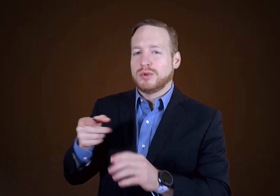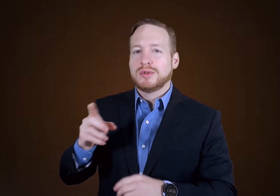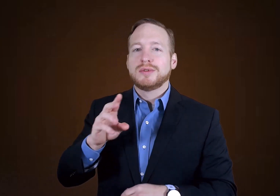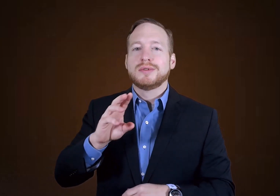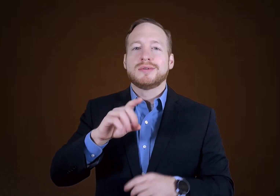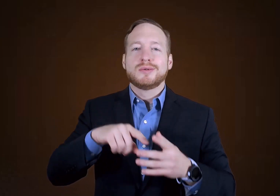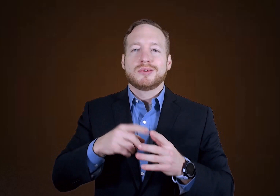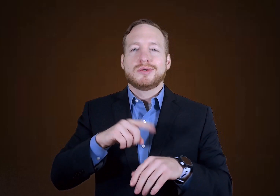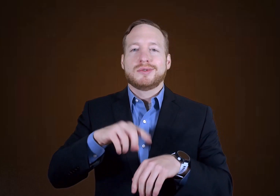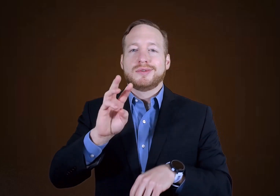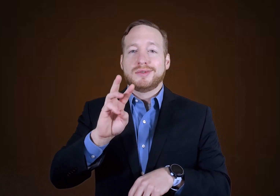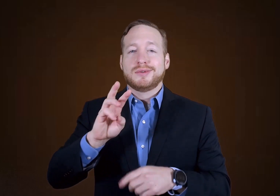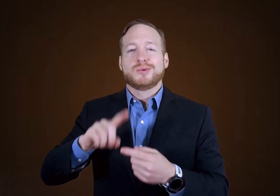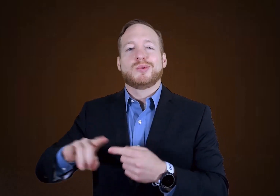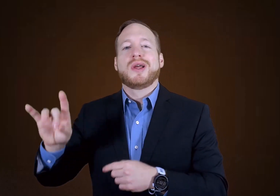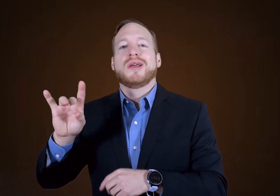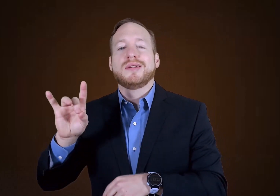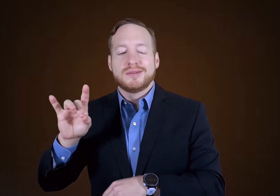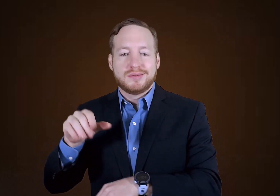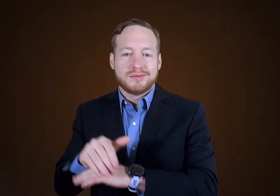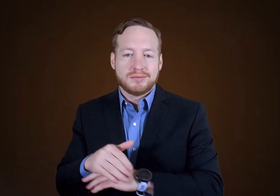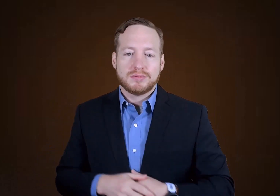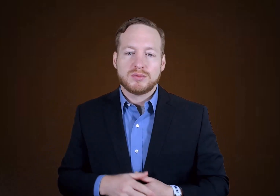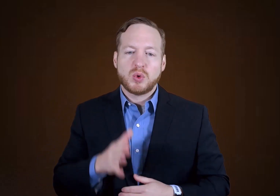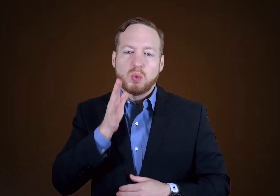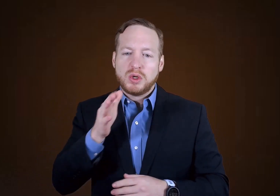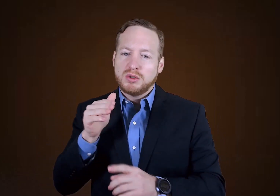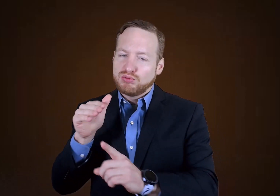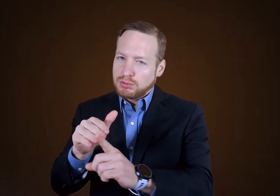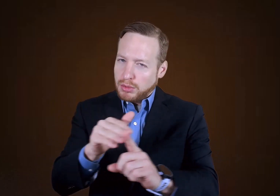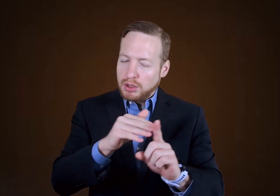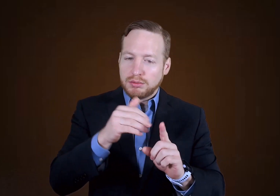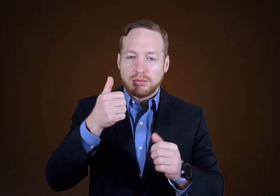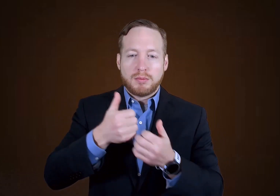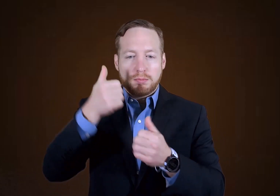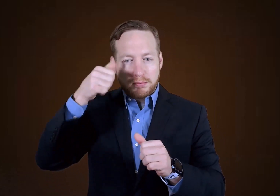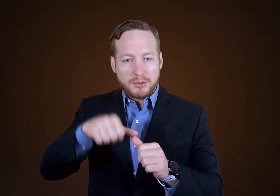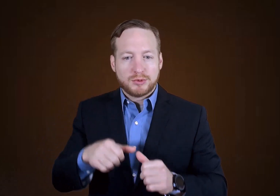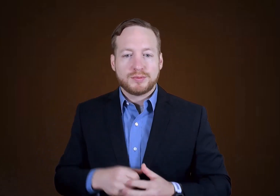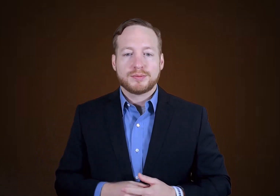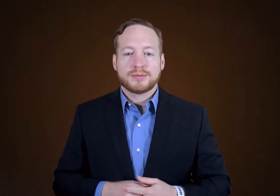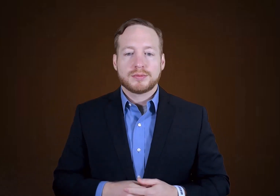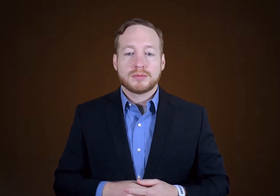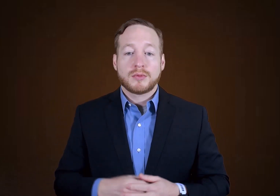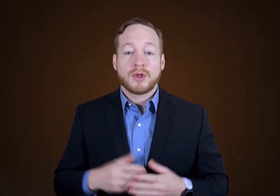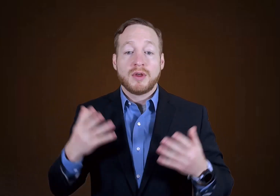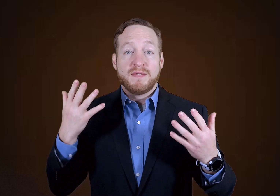so I want to encourage you to be sure to hold that date the 17th event will be happening from